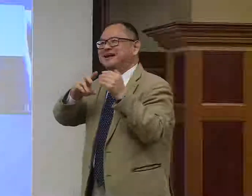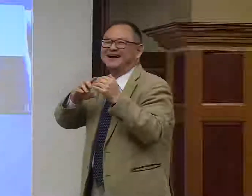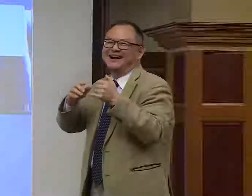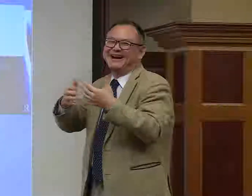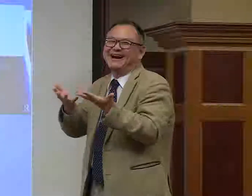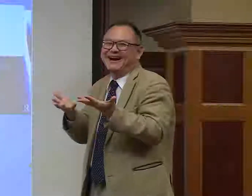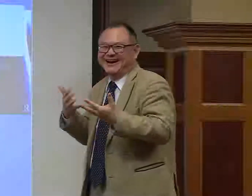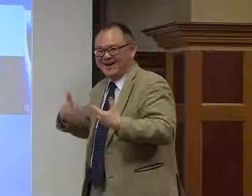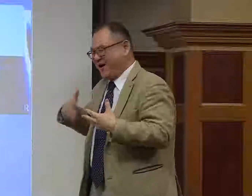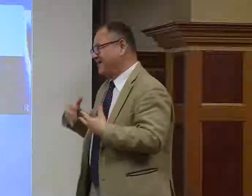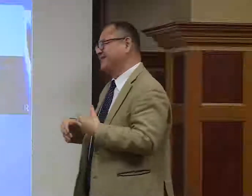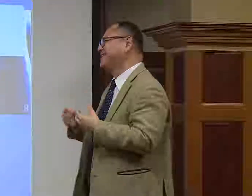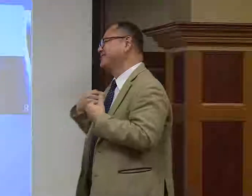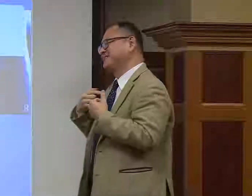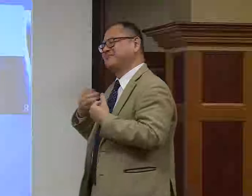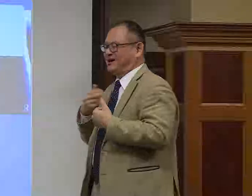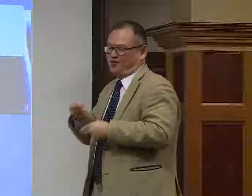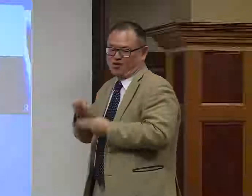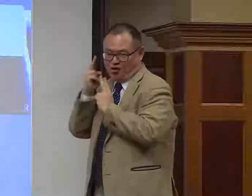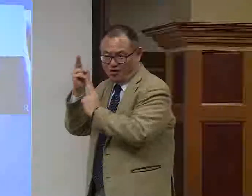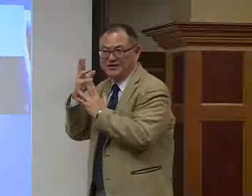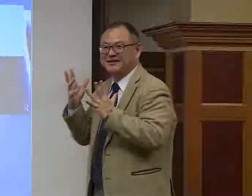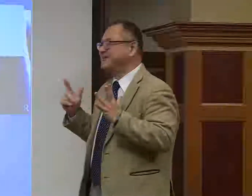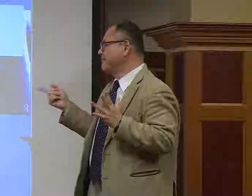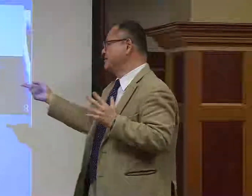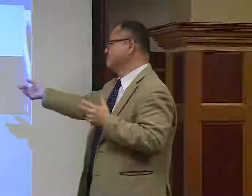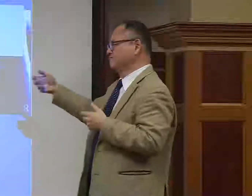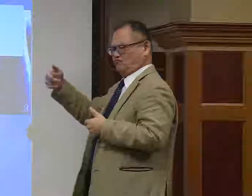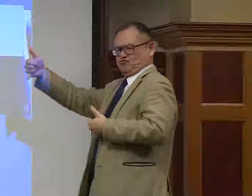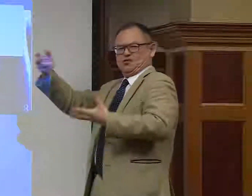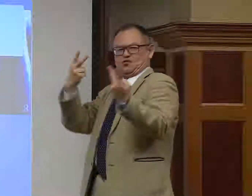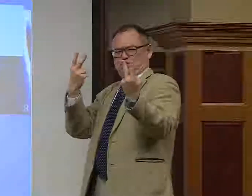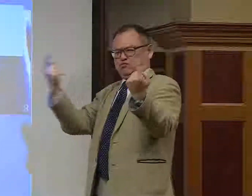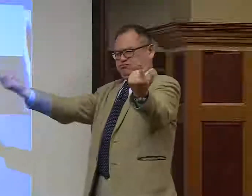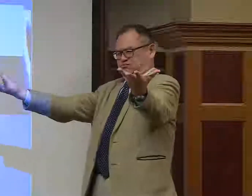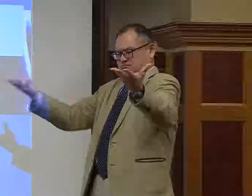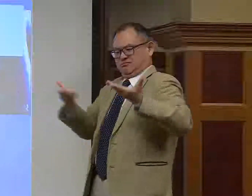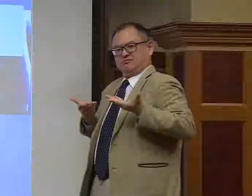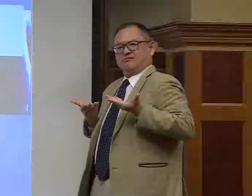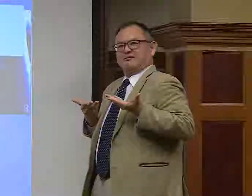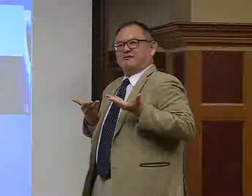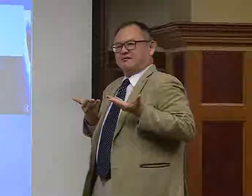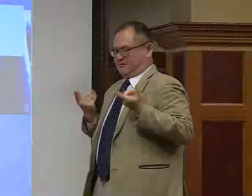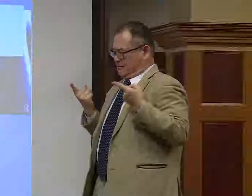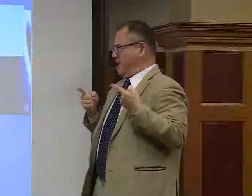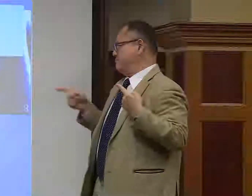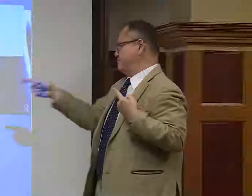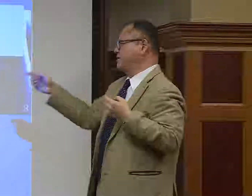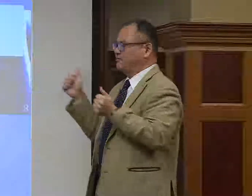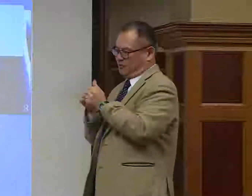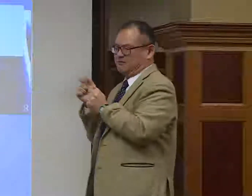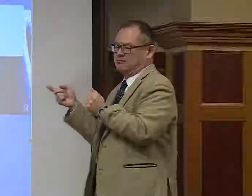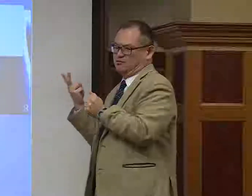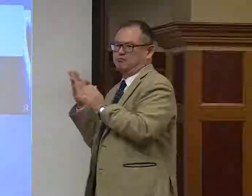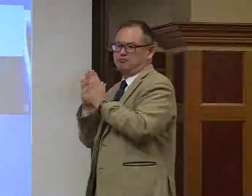I mean, it was just an amazing honor, not only one but two awards received for books that we've written.